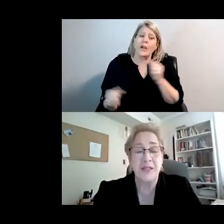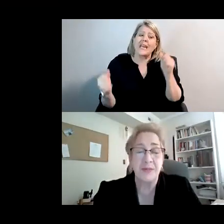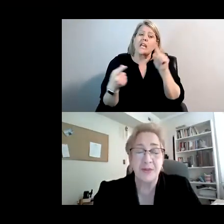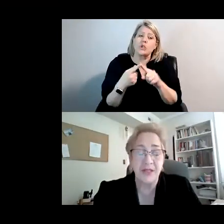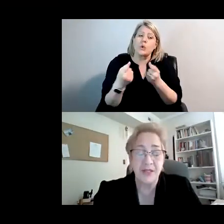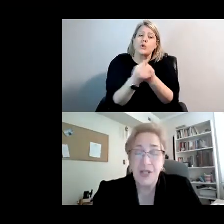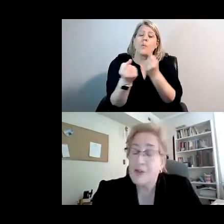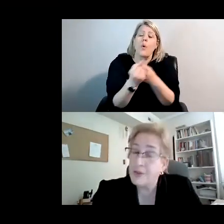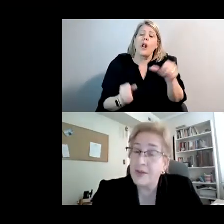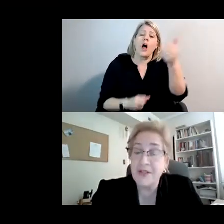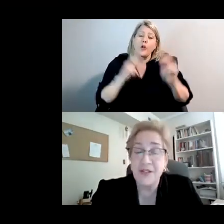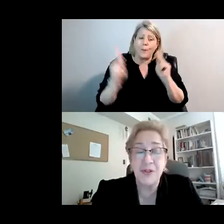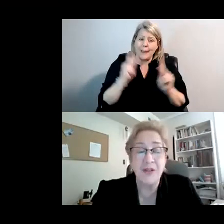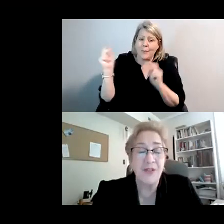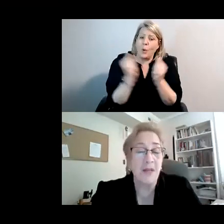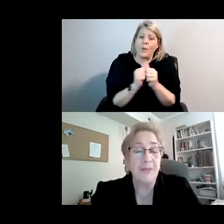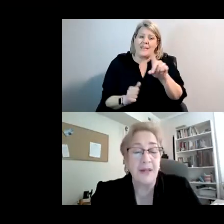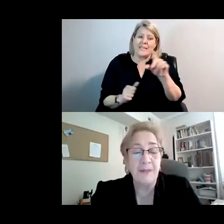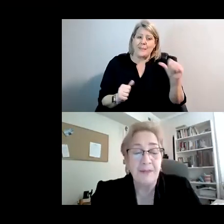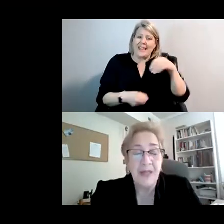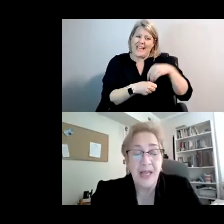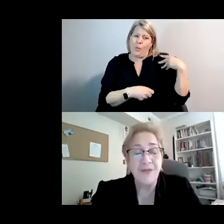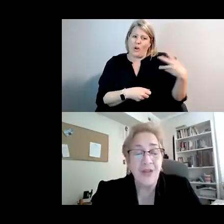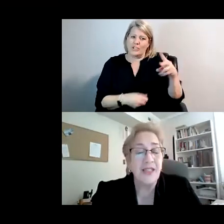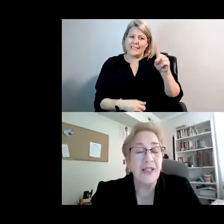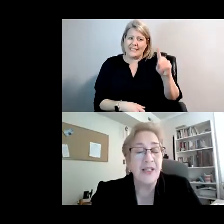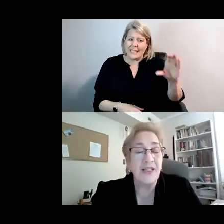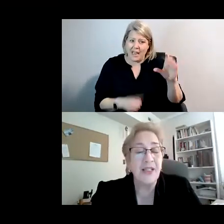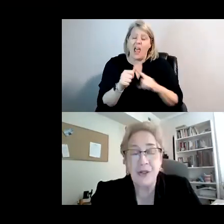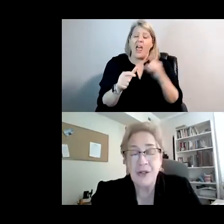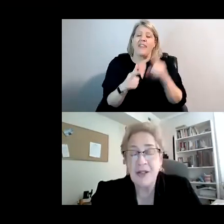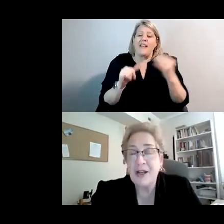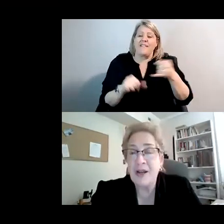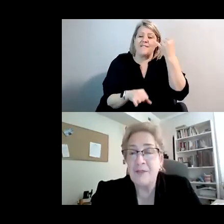with disabilities throughout the District of Columbia. And finally Laura Butler,